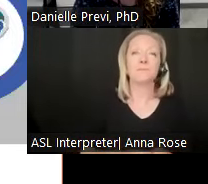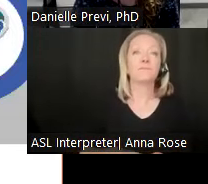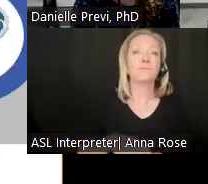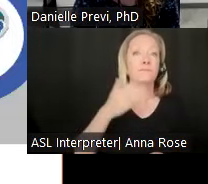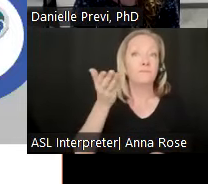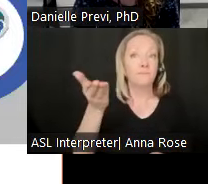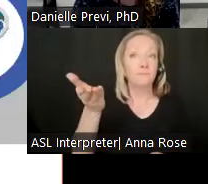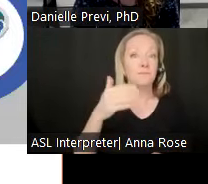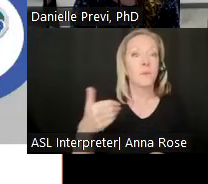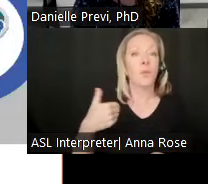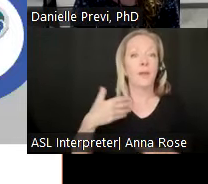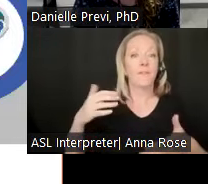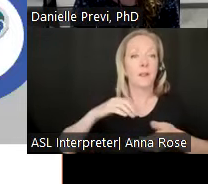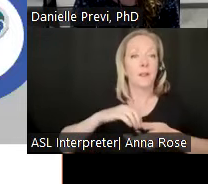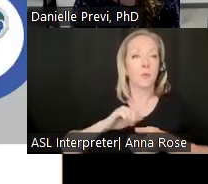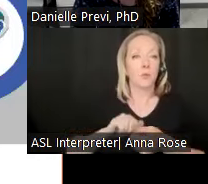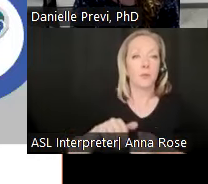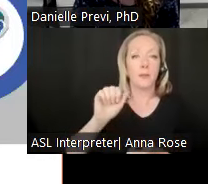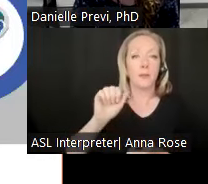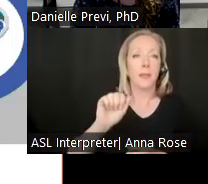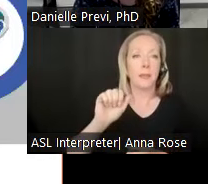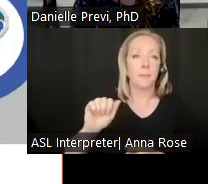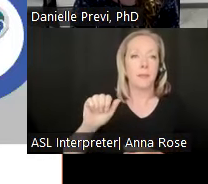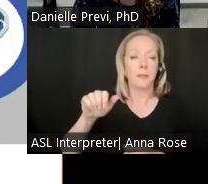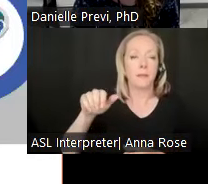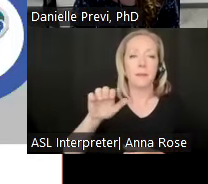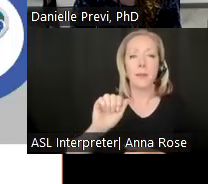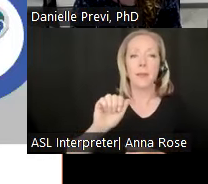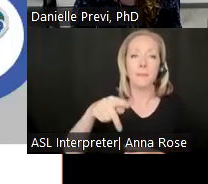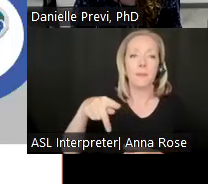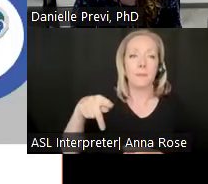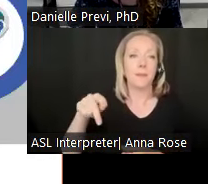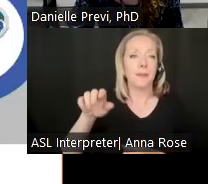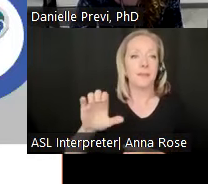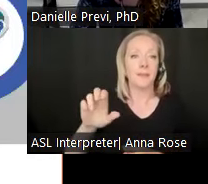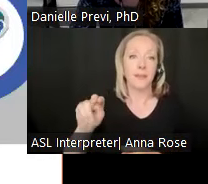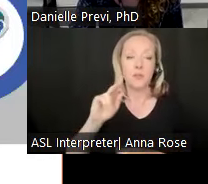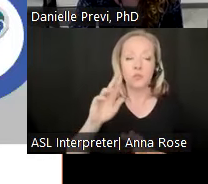is our collaboration with APPCN to bring you learning and discussion questions that are